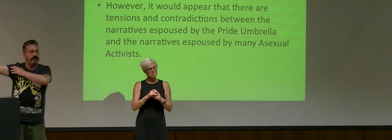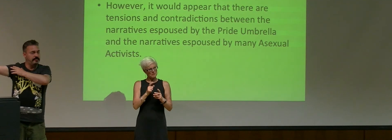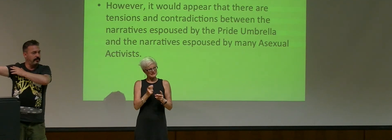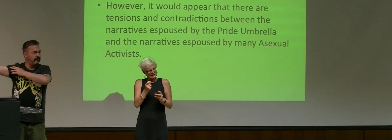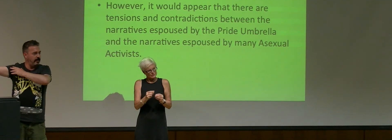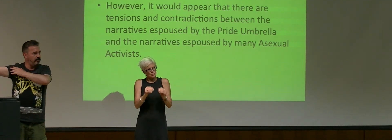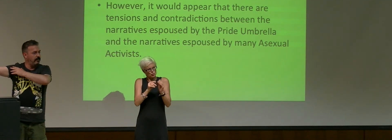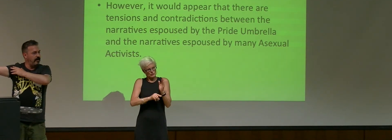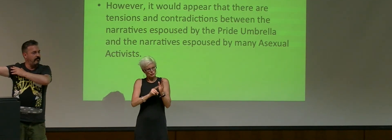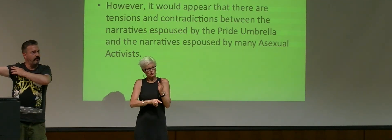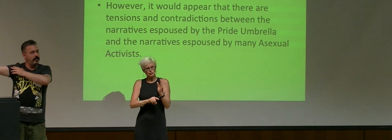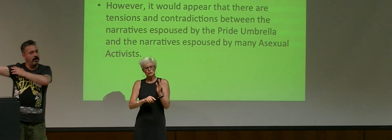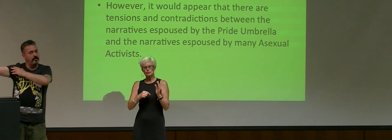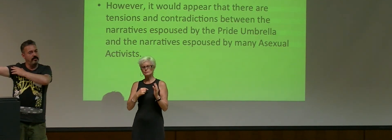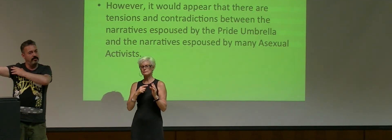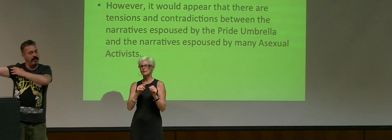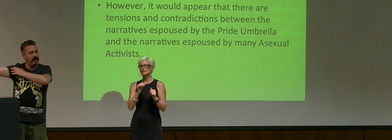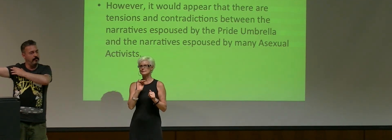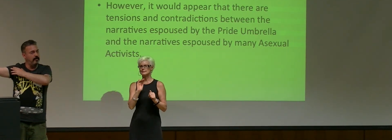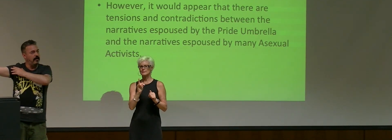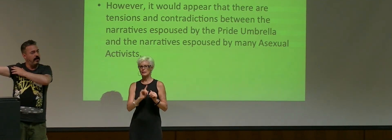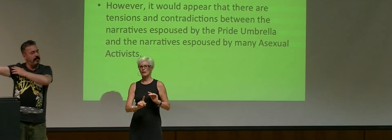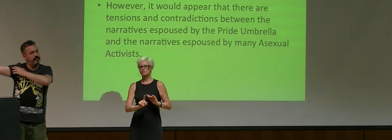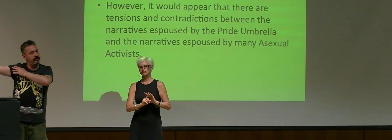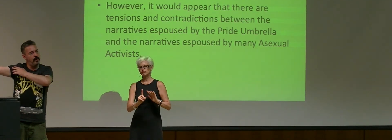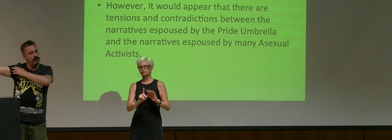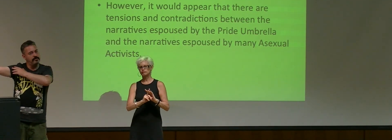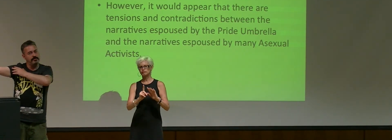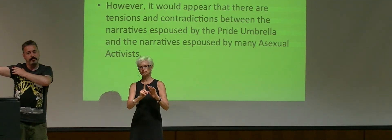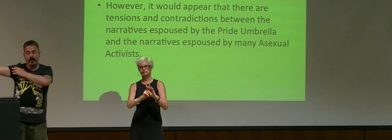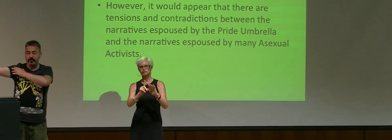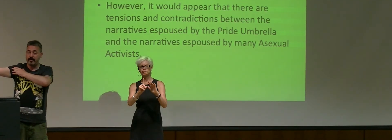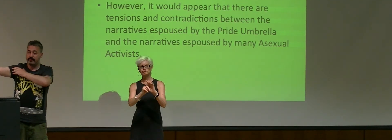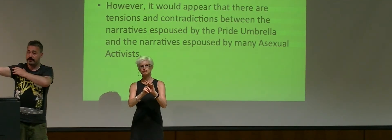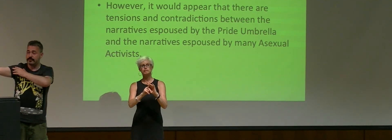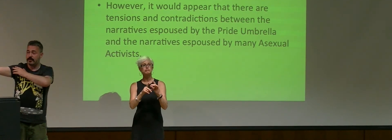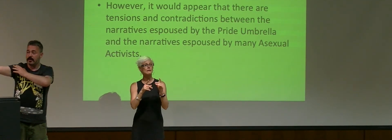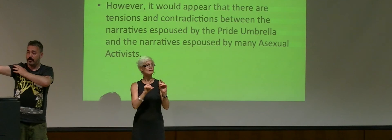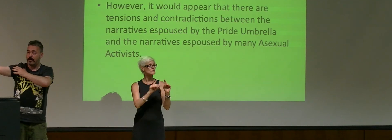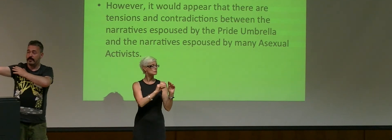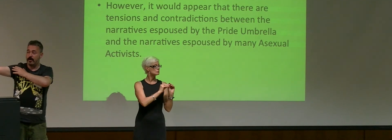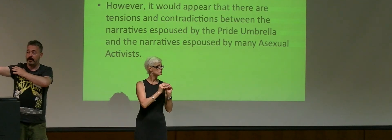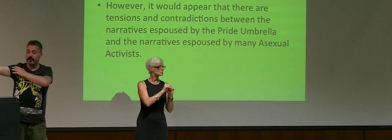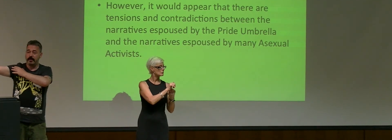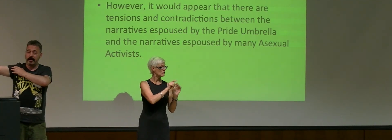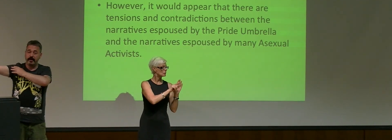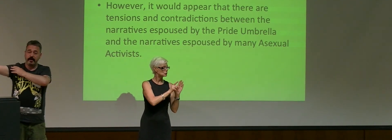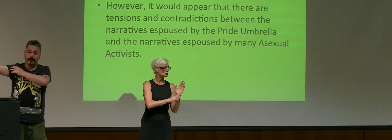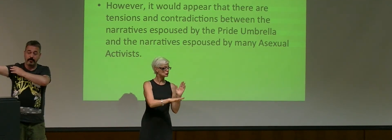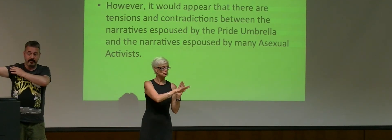but it does seem that that’s a recurring theme having spoken to some other researchers whom I know in Britain.